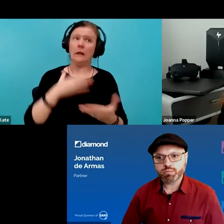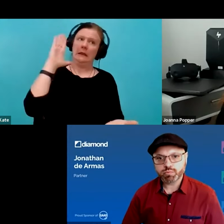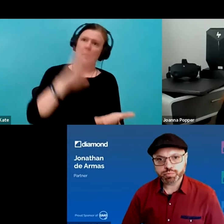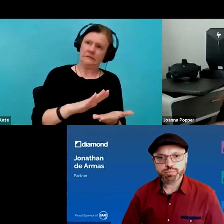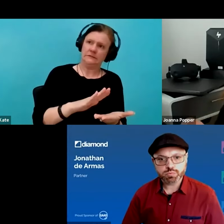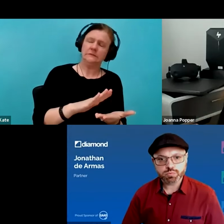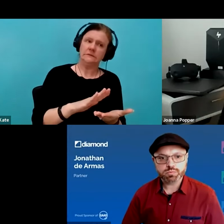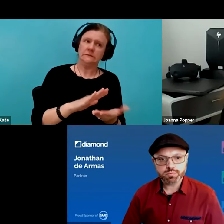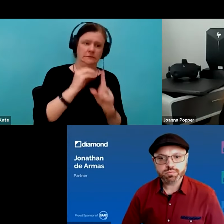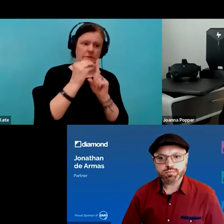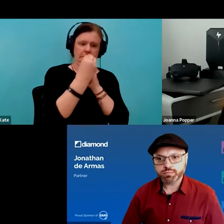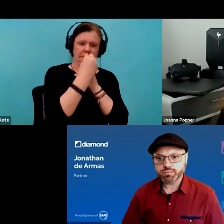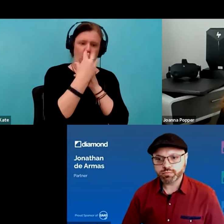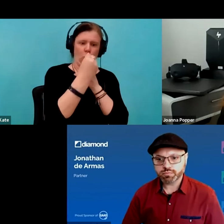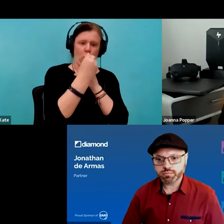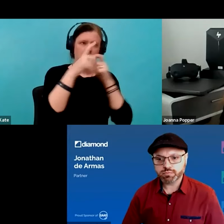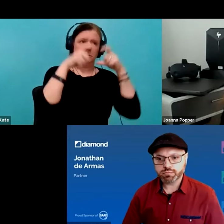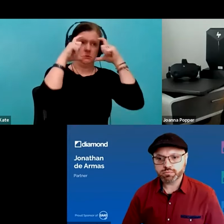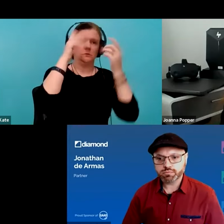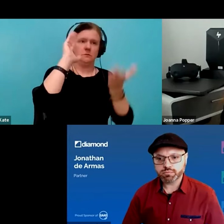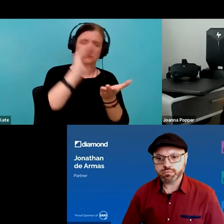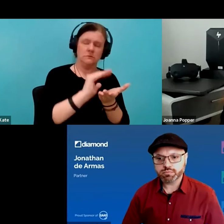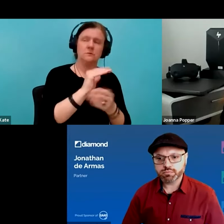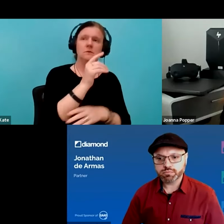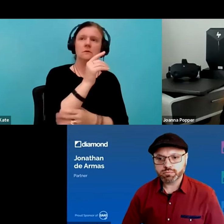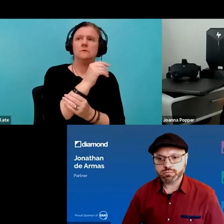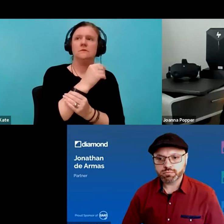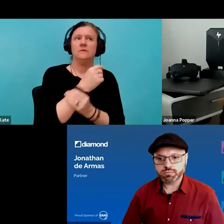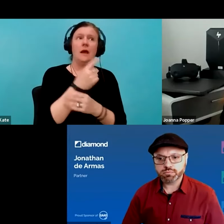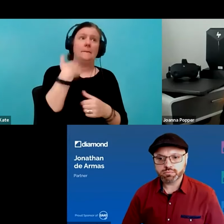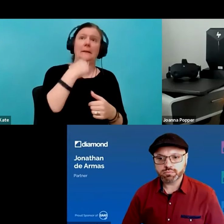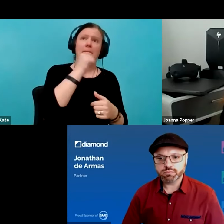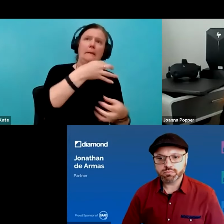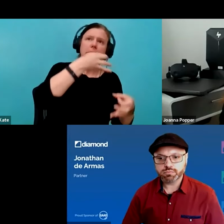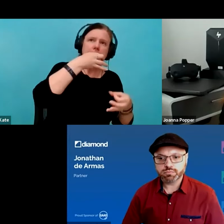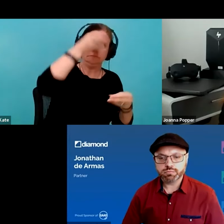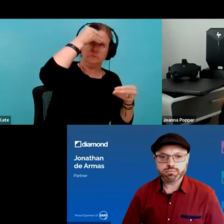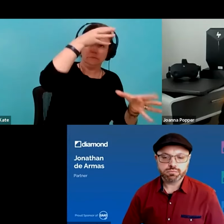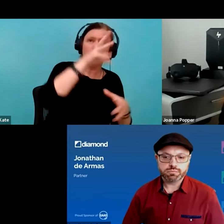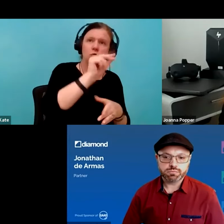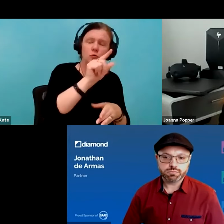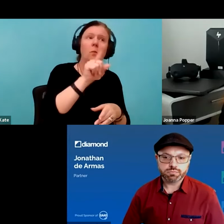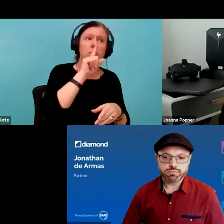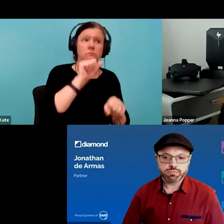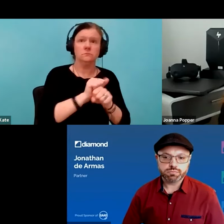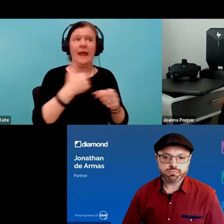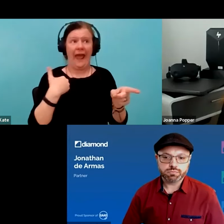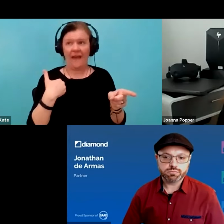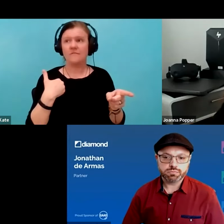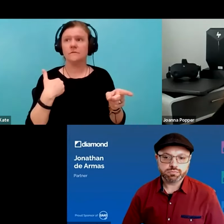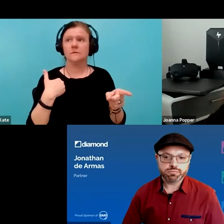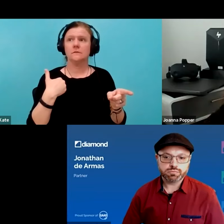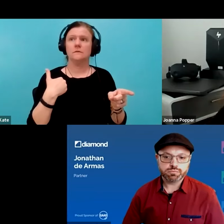Joanna Popper: I'm that specific use case. I'm not familiar, but that that A it doesn't mean it doesn't exist and B doesn't mean that it wouldn't exist